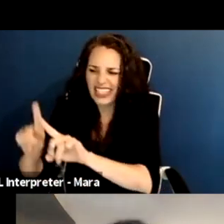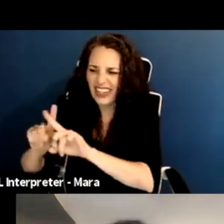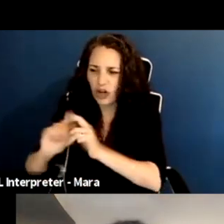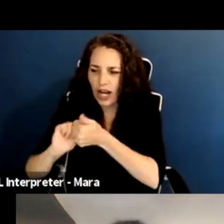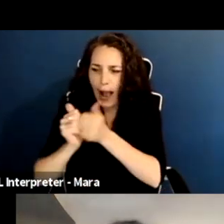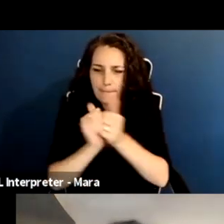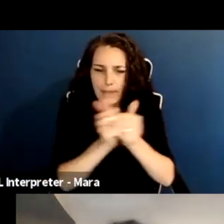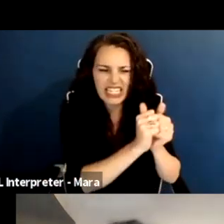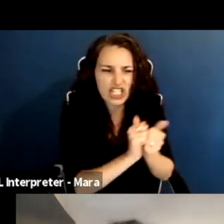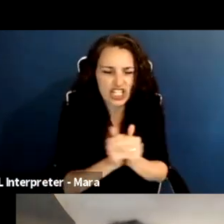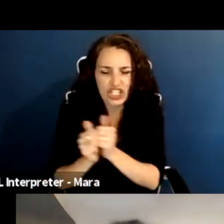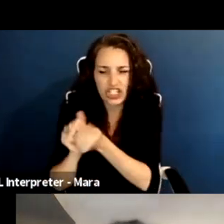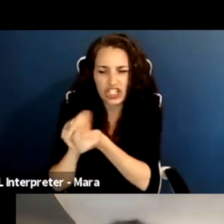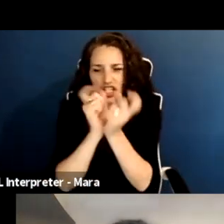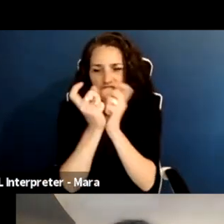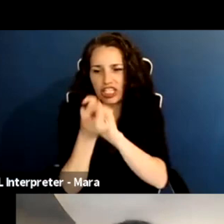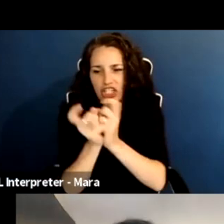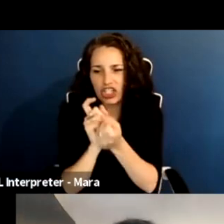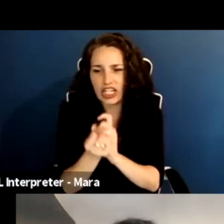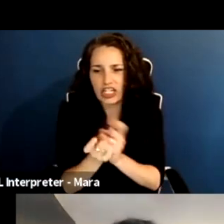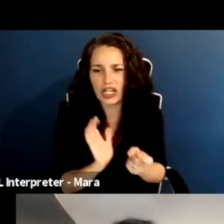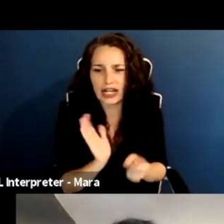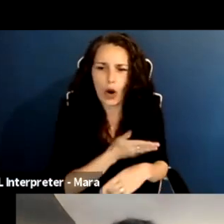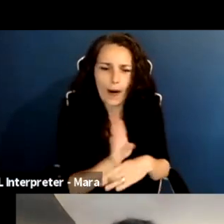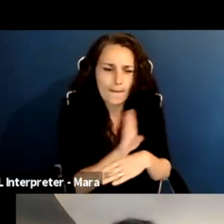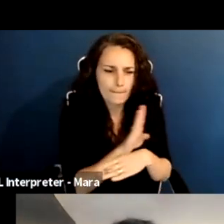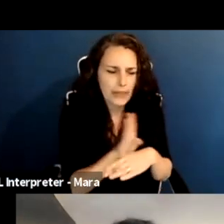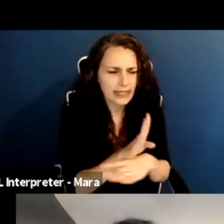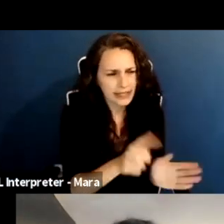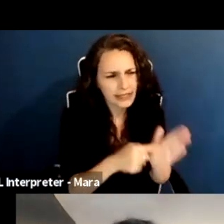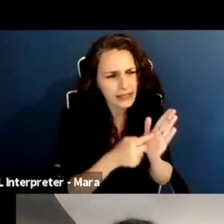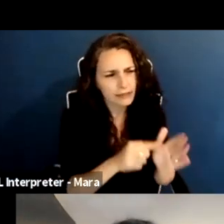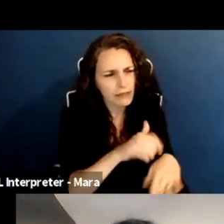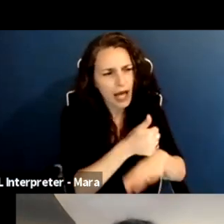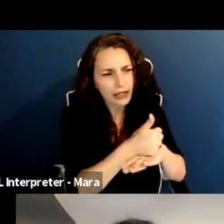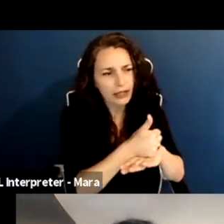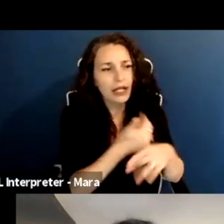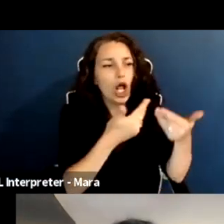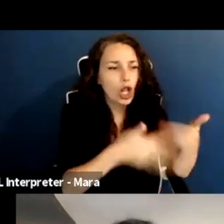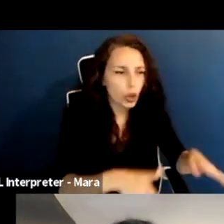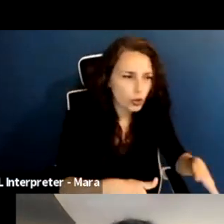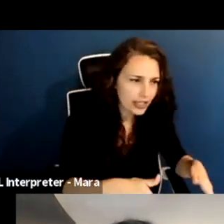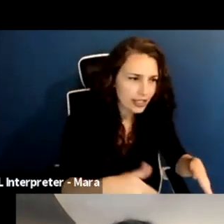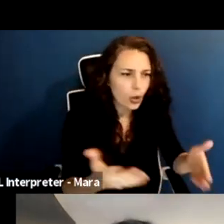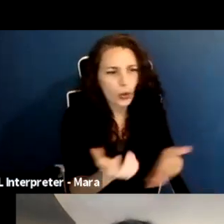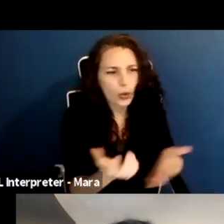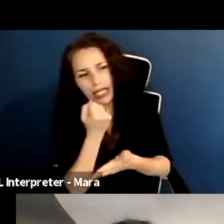changing our business model, losing competitions, winning competitions, listening to people